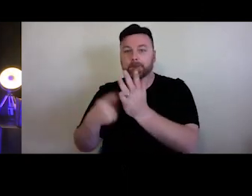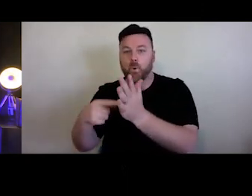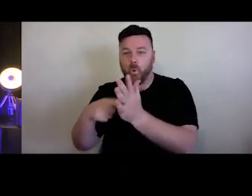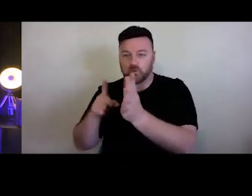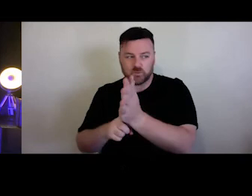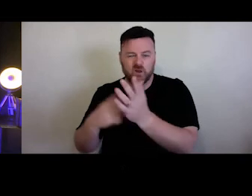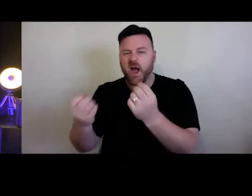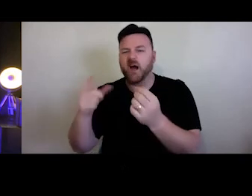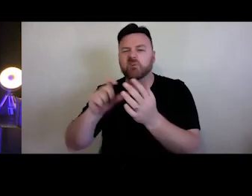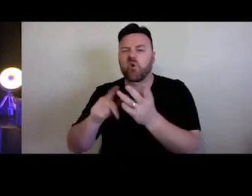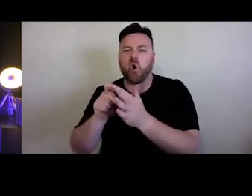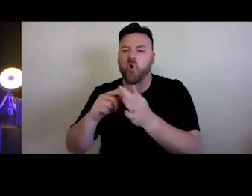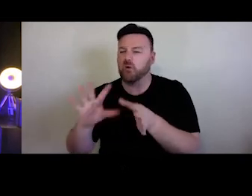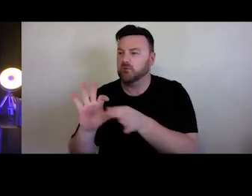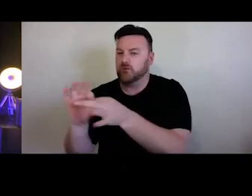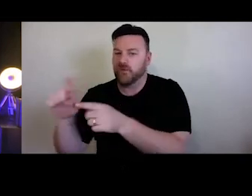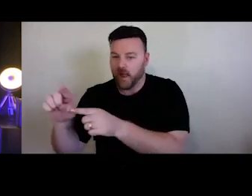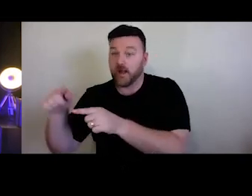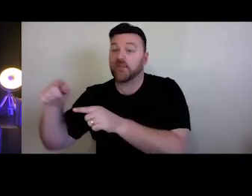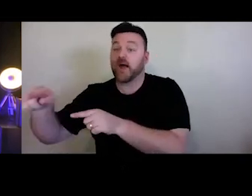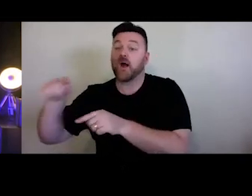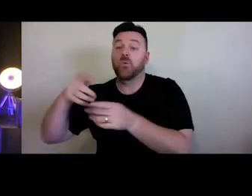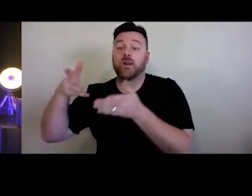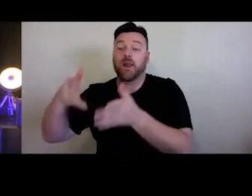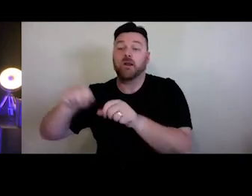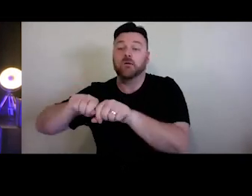service and what that then allows you to do is push it out from there